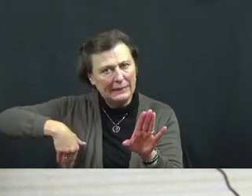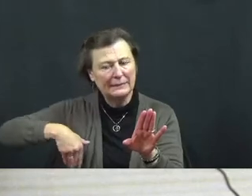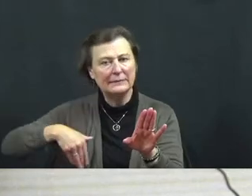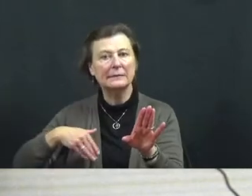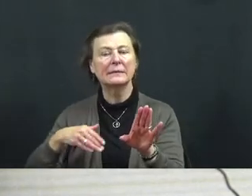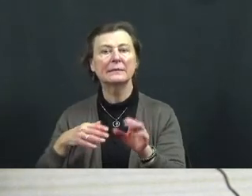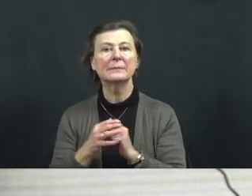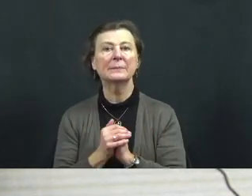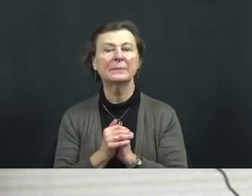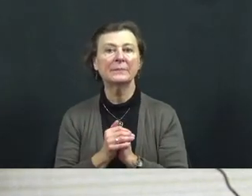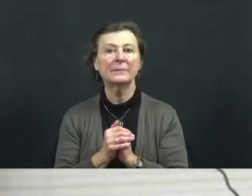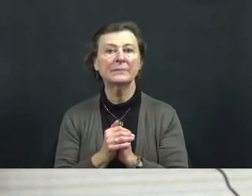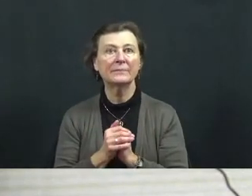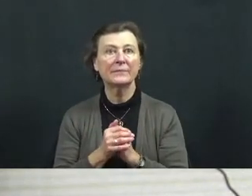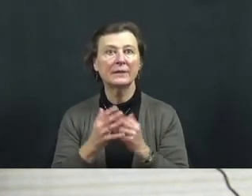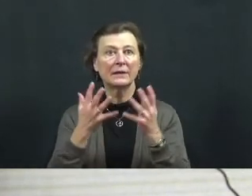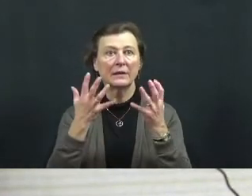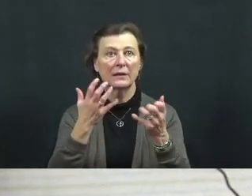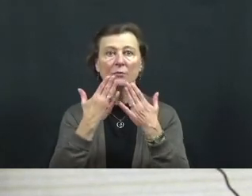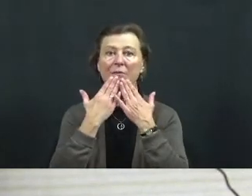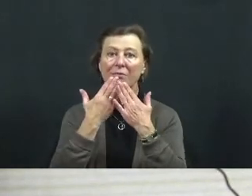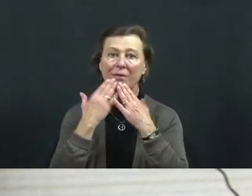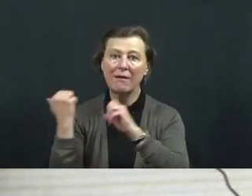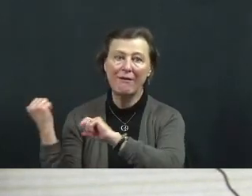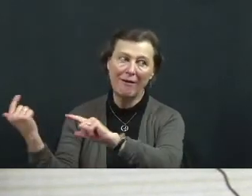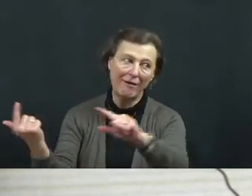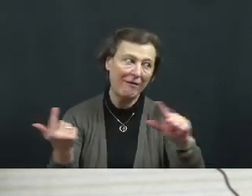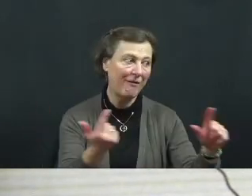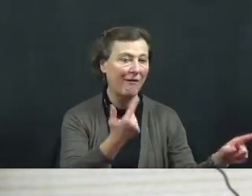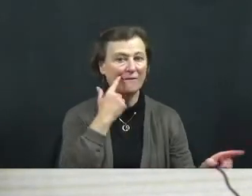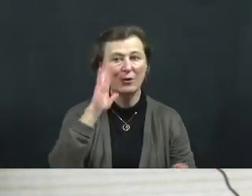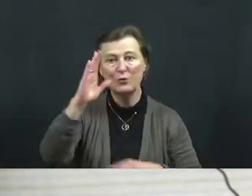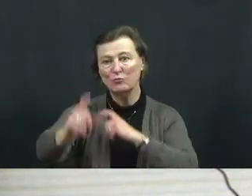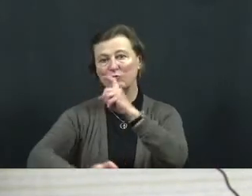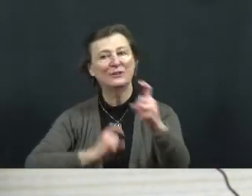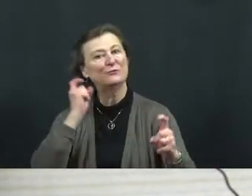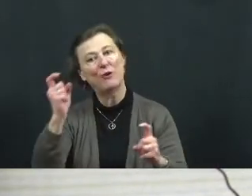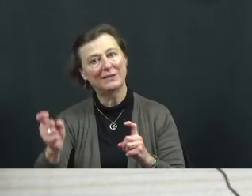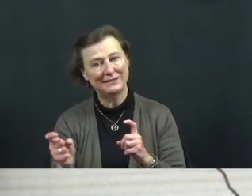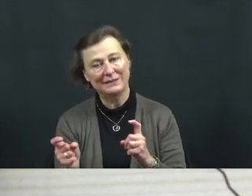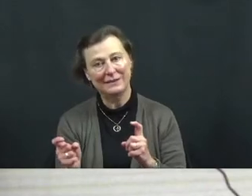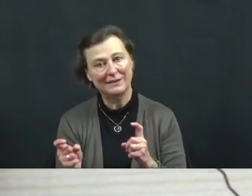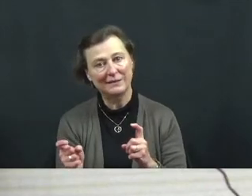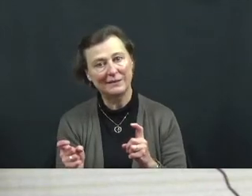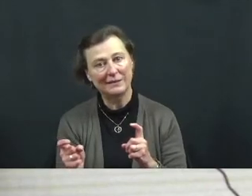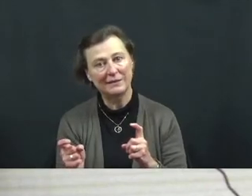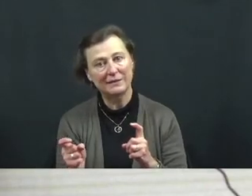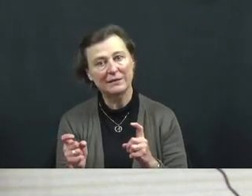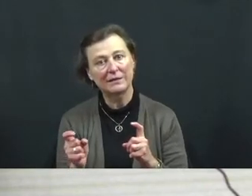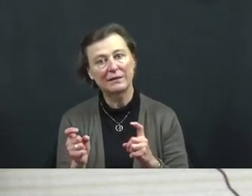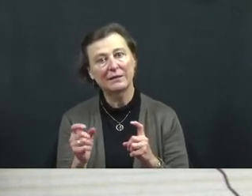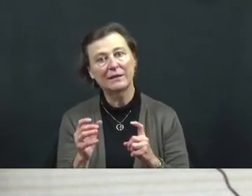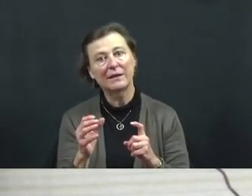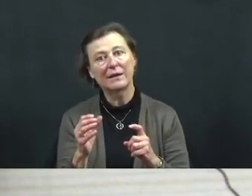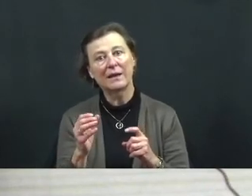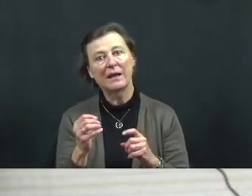I want to thank all of you for your generosity and for stepping forward to reinforce the